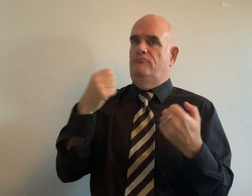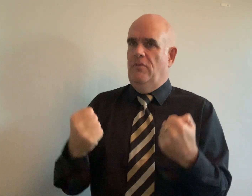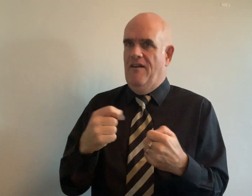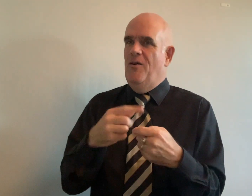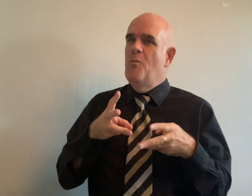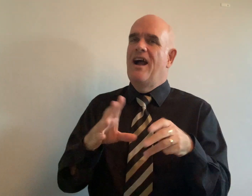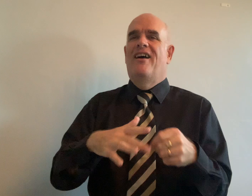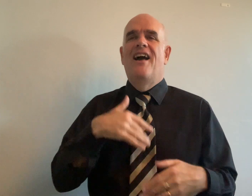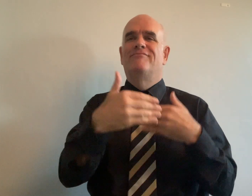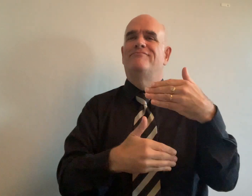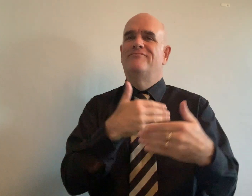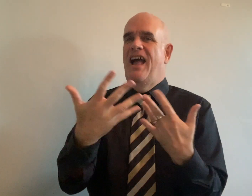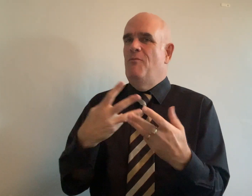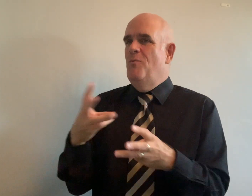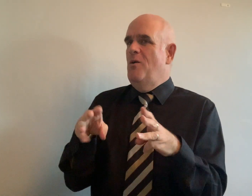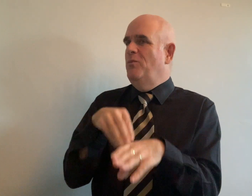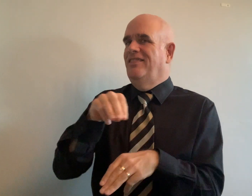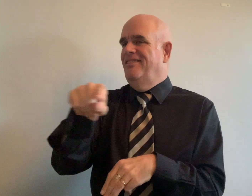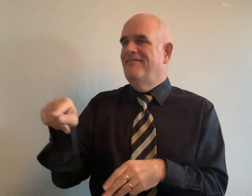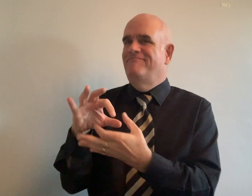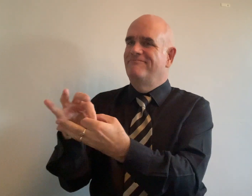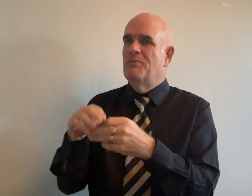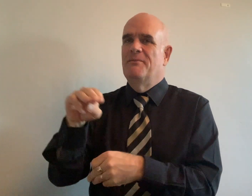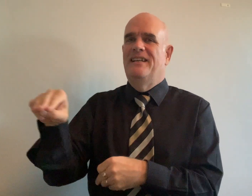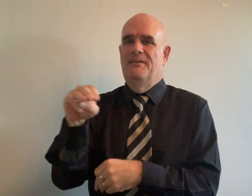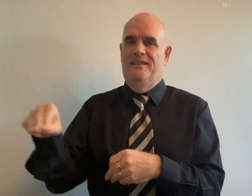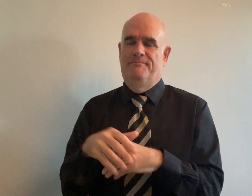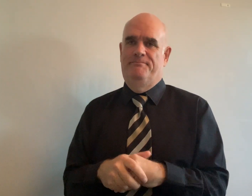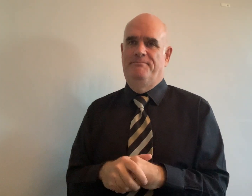As the number of coronavirus cases rises and the global death toll accumulates to